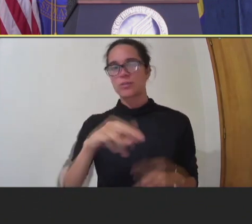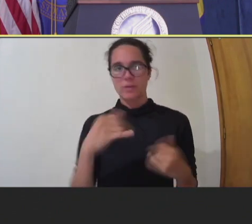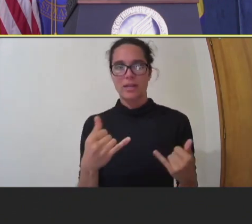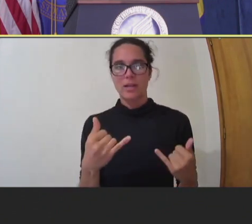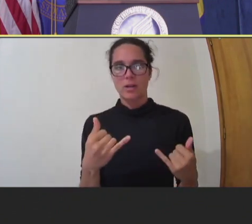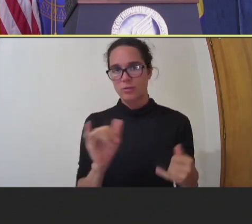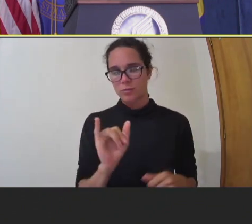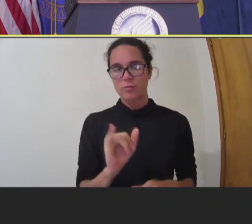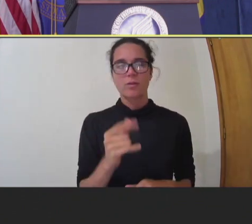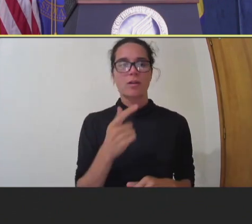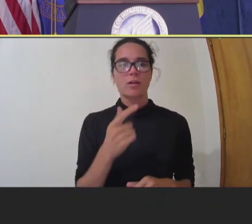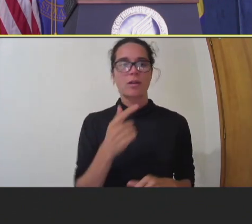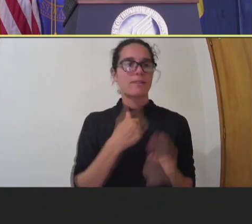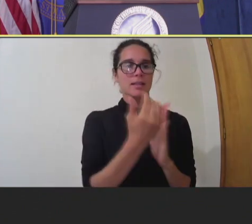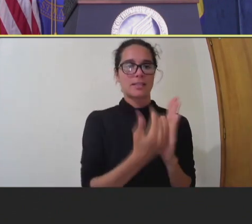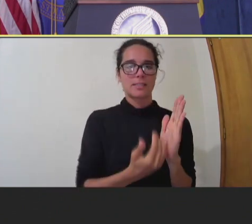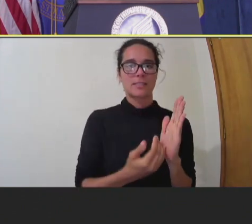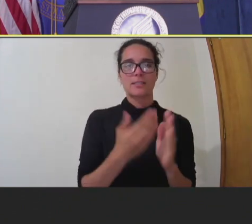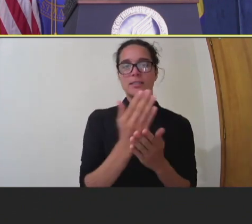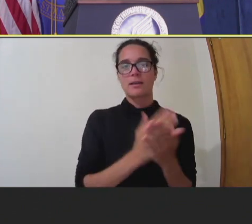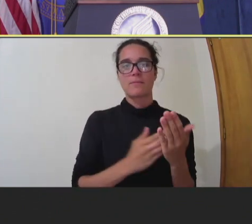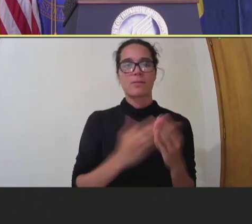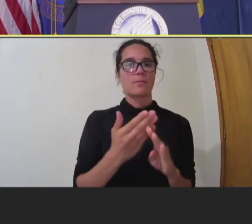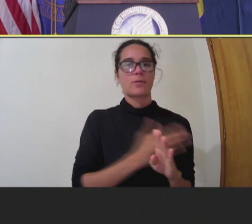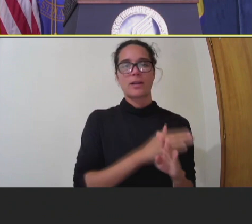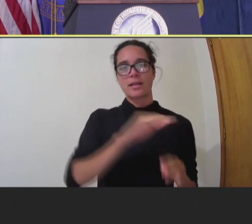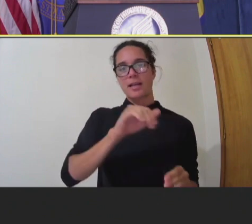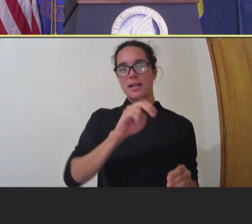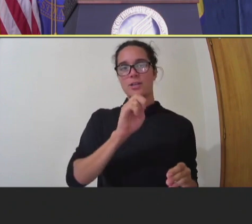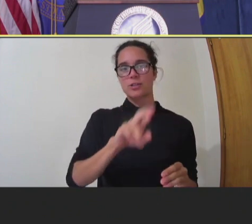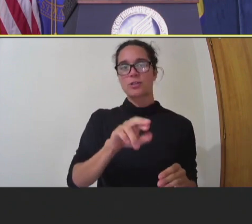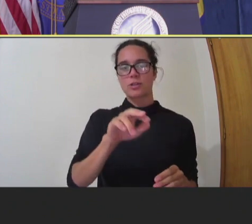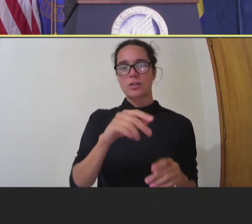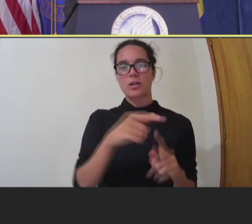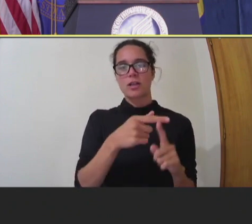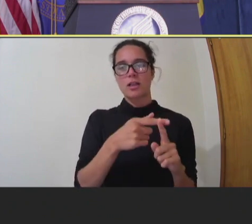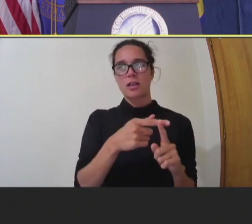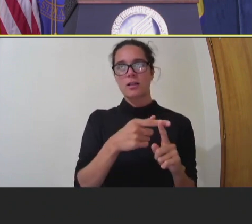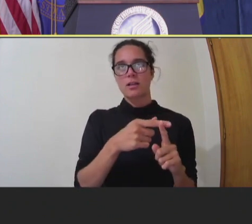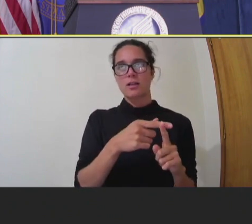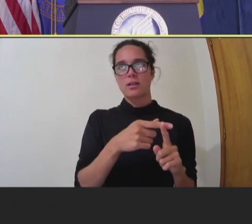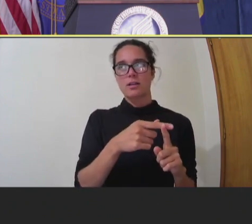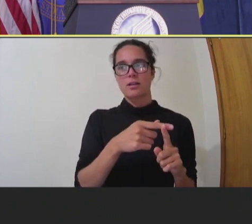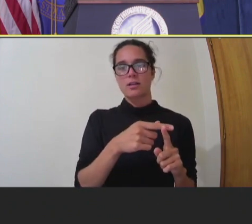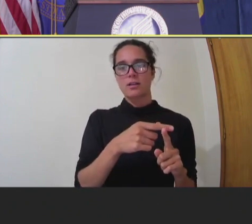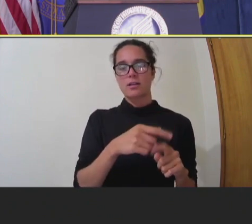lesions that are associated with various cancers: prostate intraepithelial neoplasia,